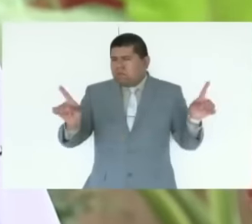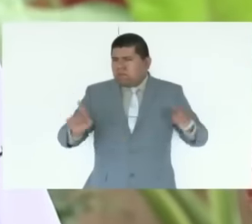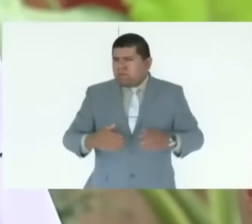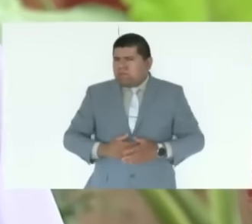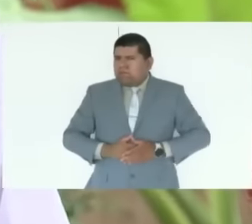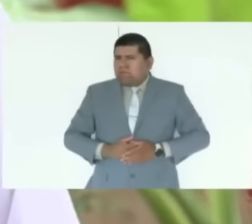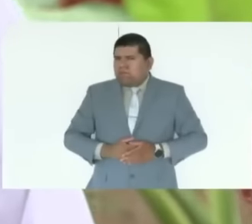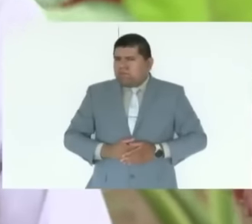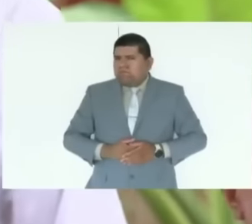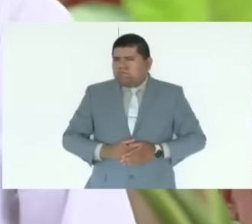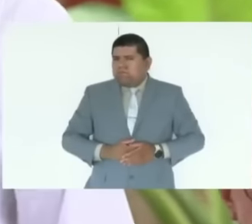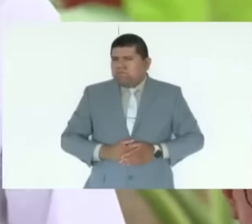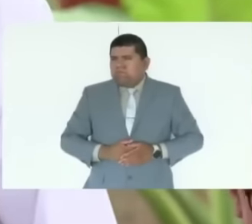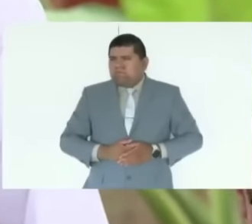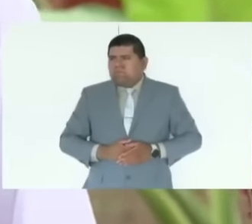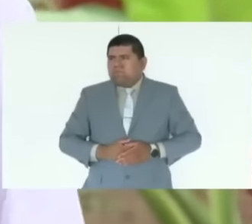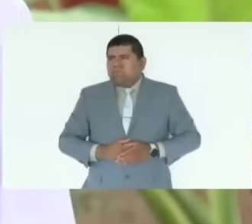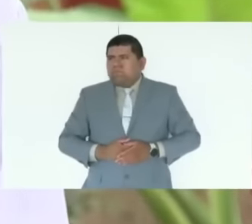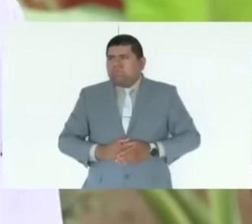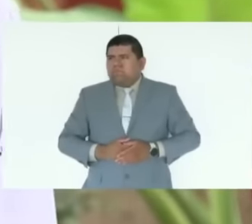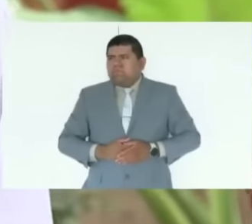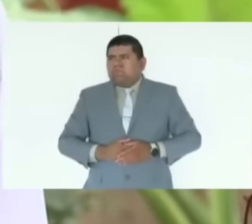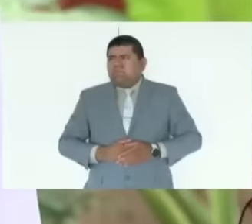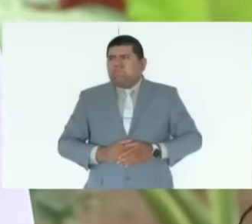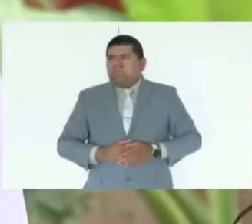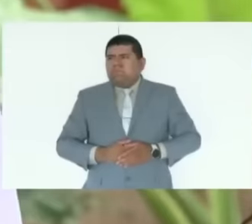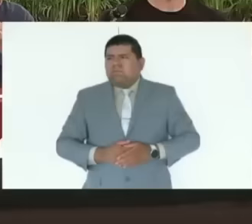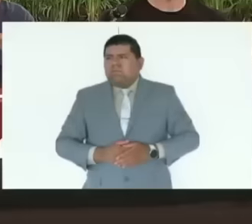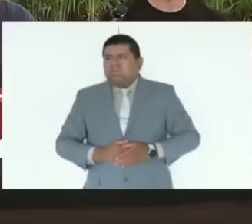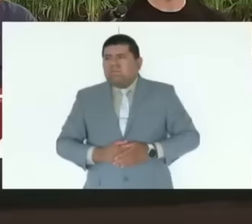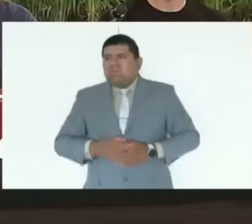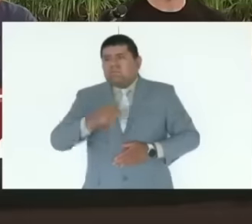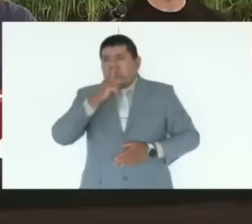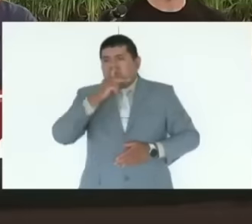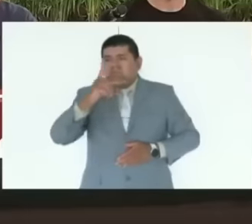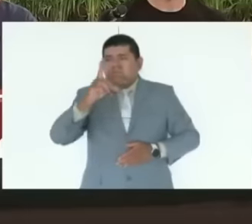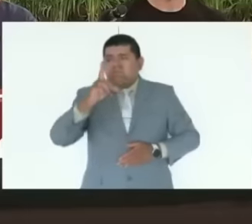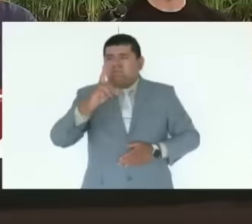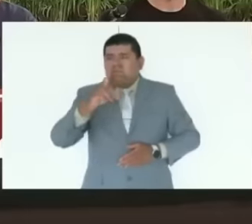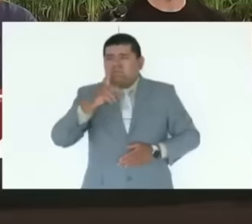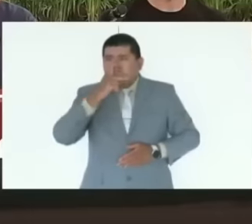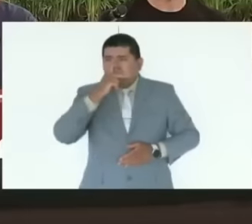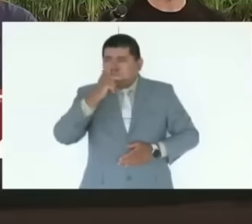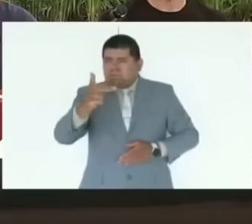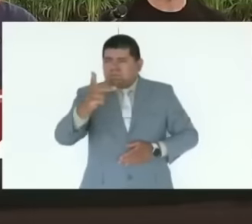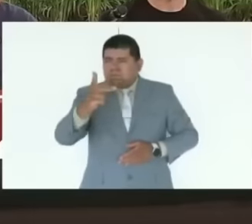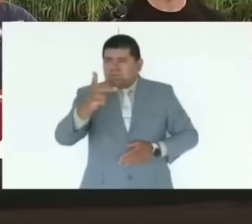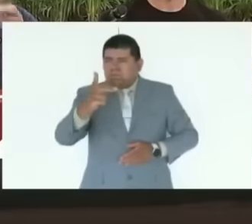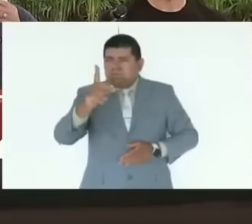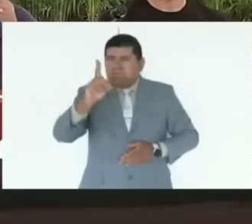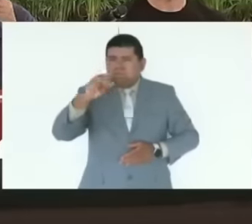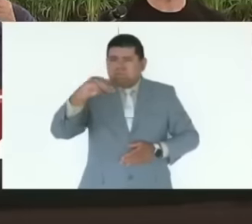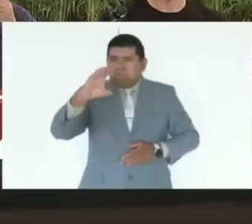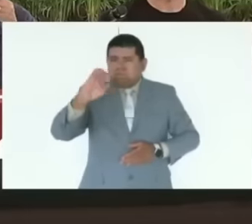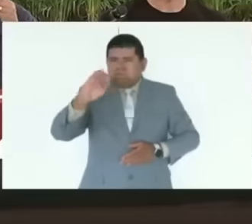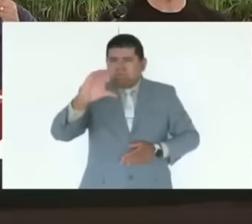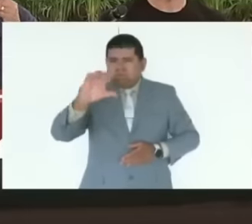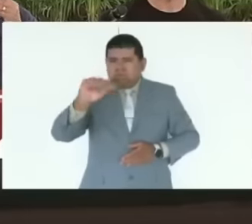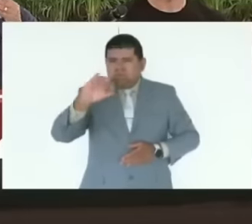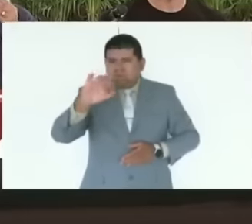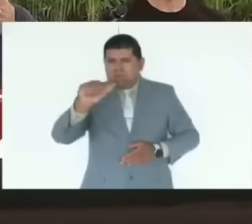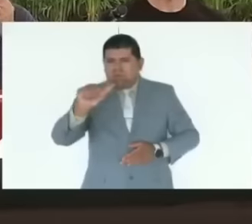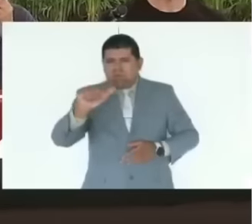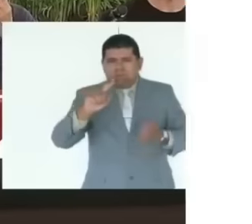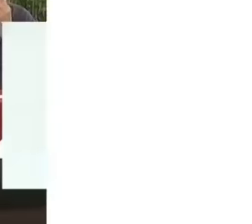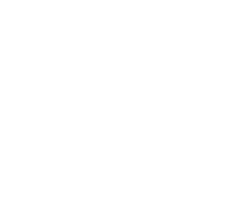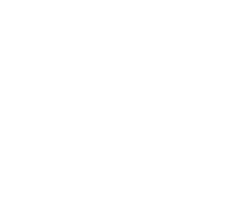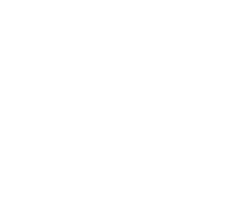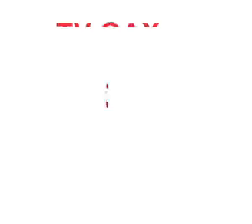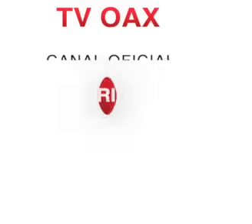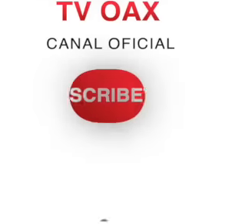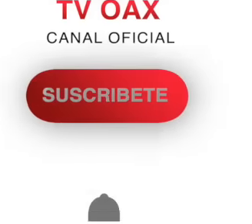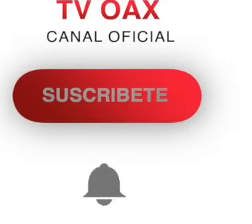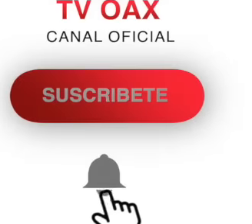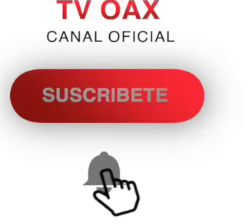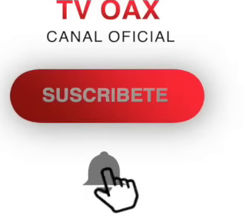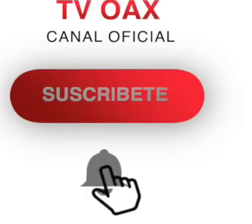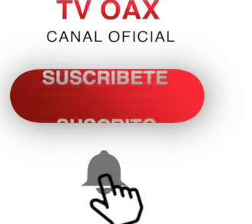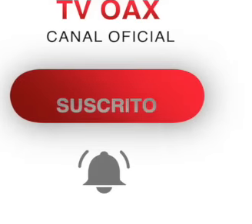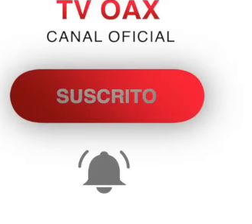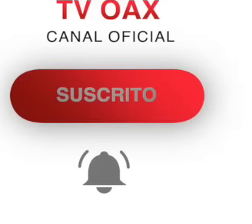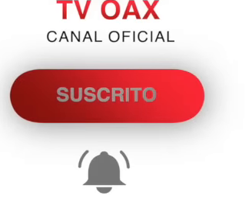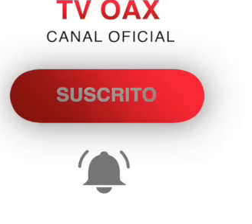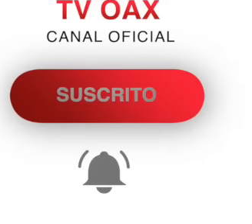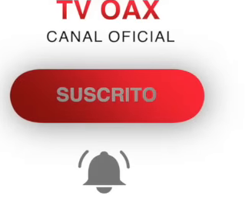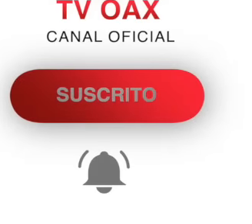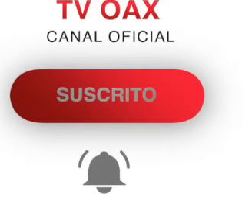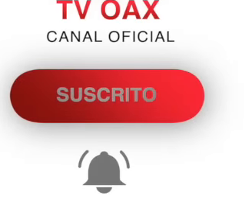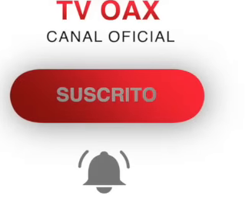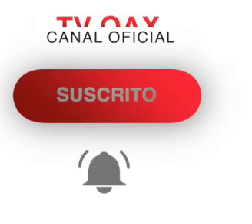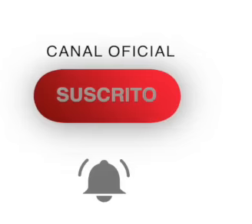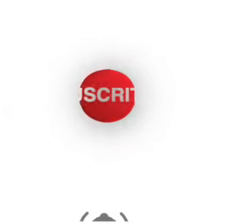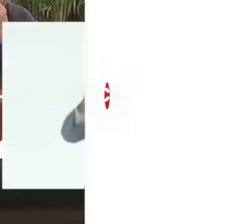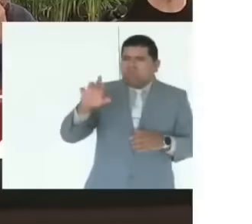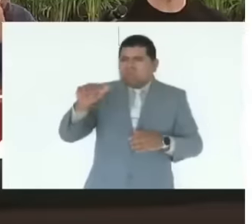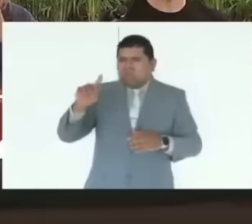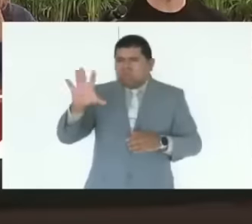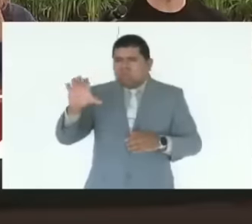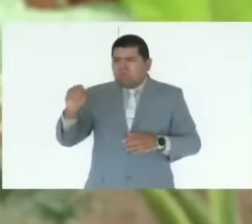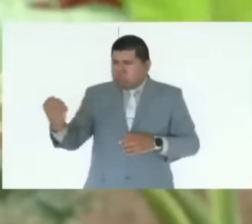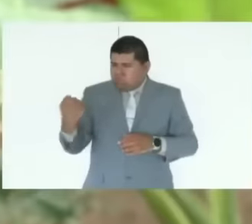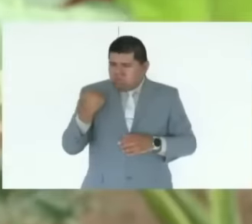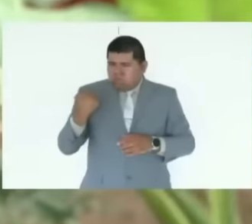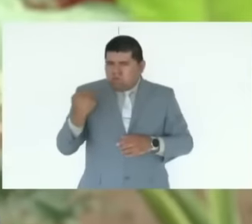is made up of two meanings, demos, is the Kratos people. It is power, power of the people. Well, before it was